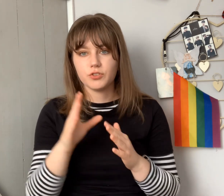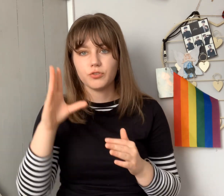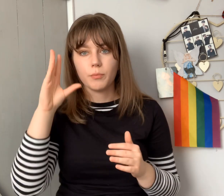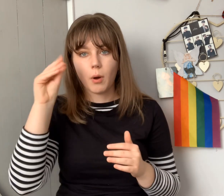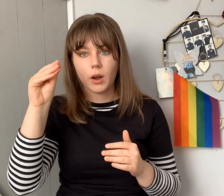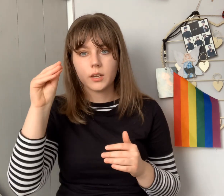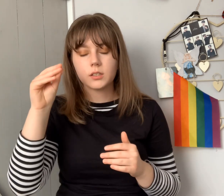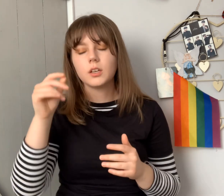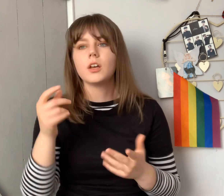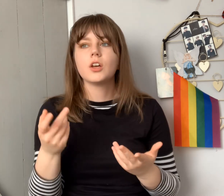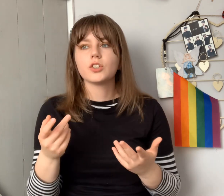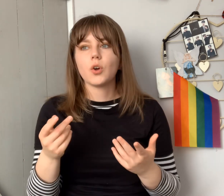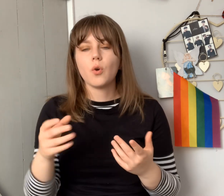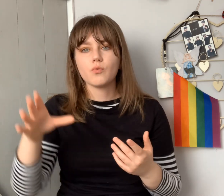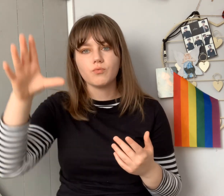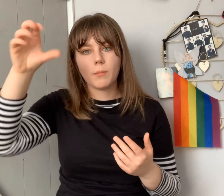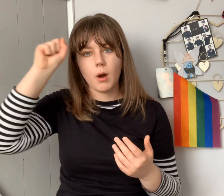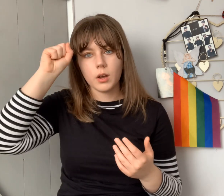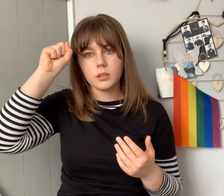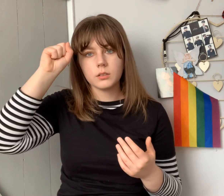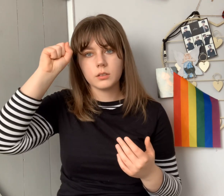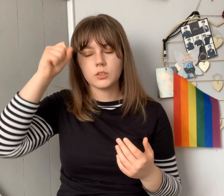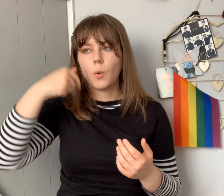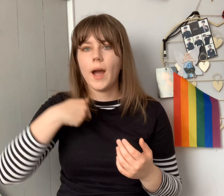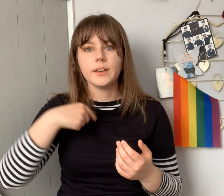To remind- I need to remember something